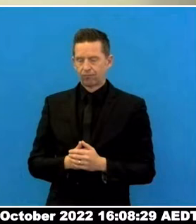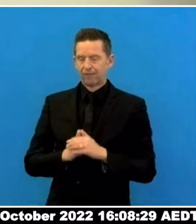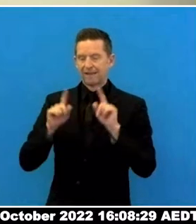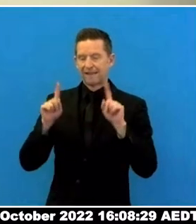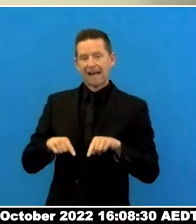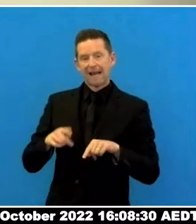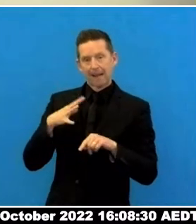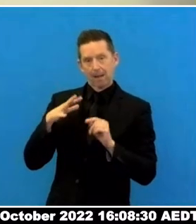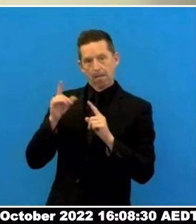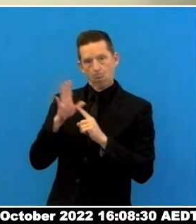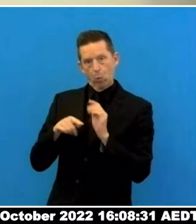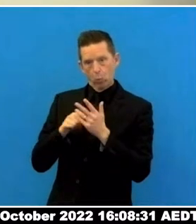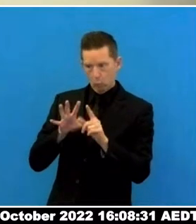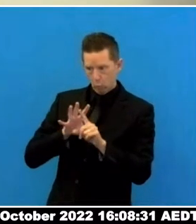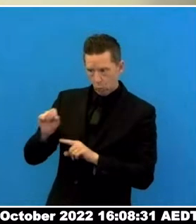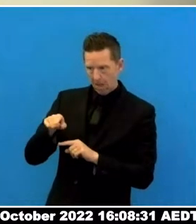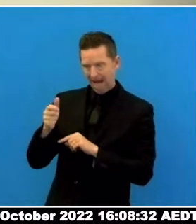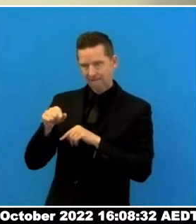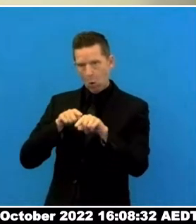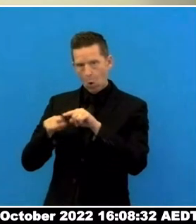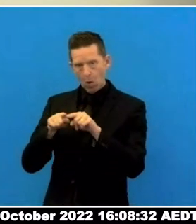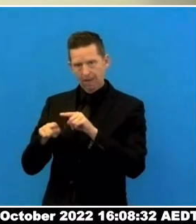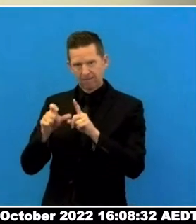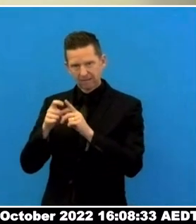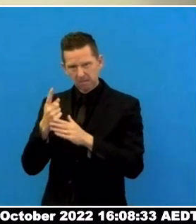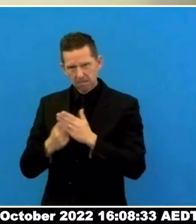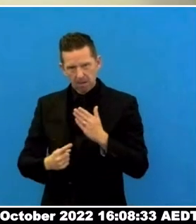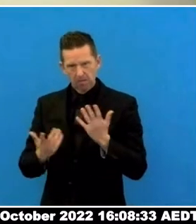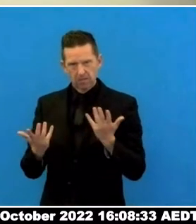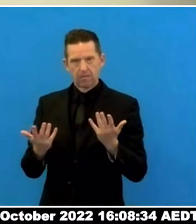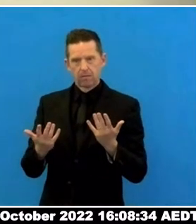or learning difficulty, learning English, that's important, from my experience.